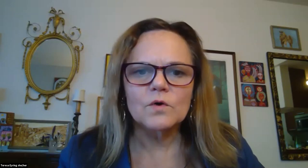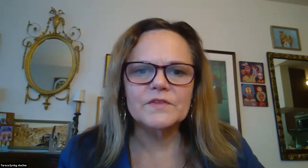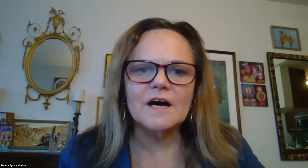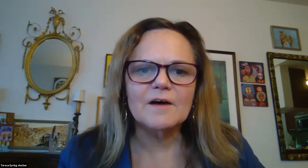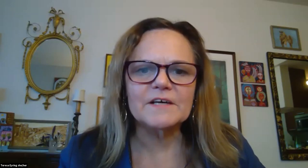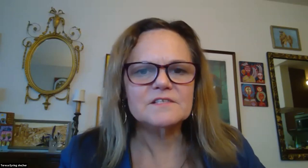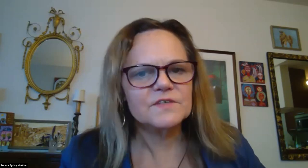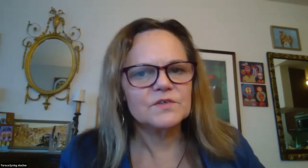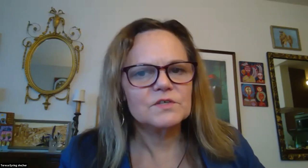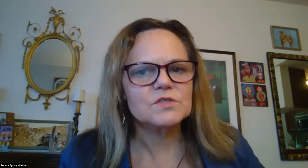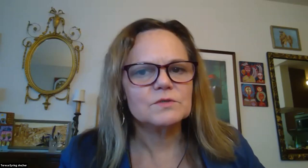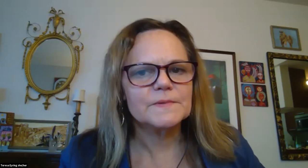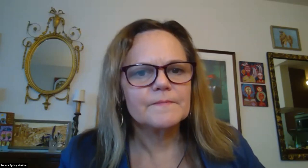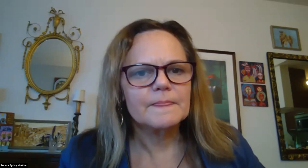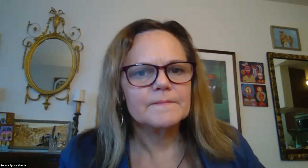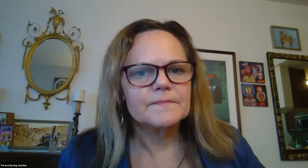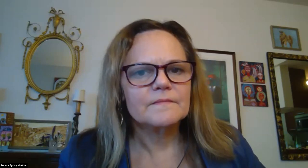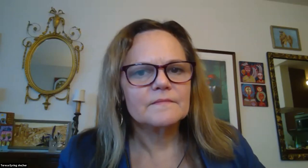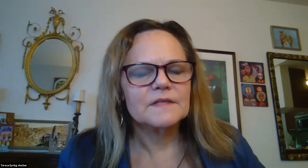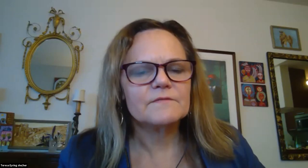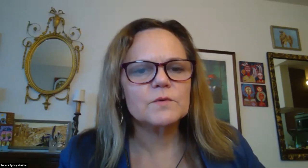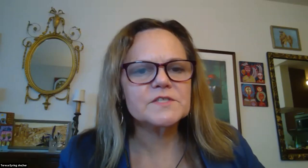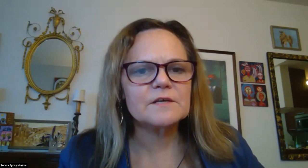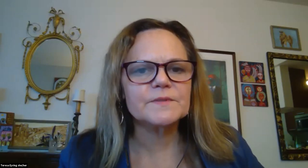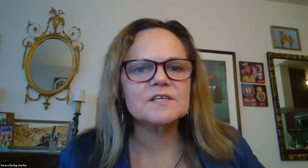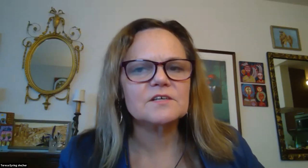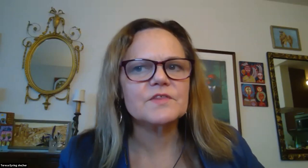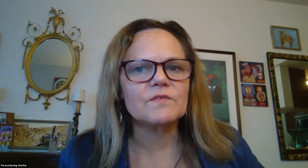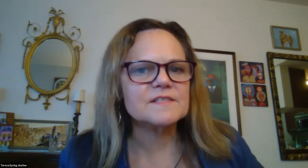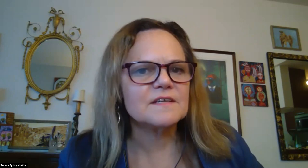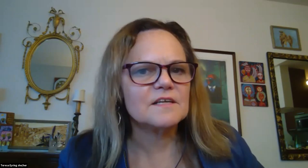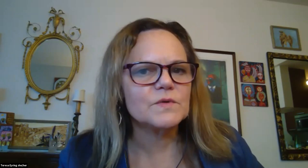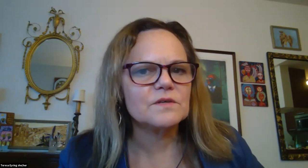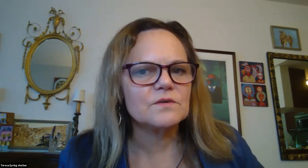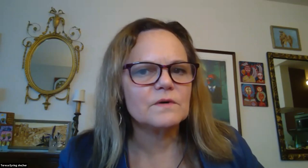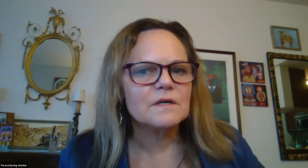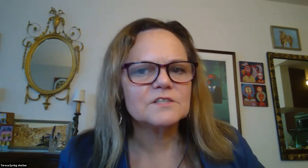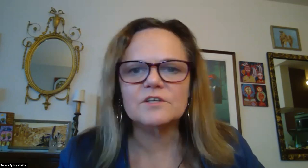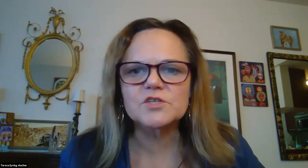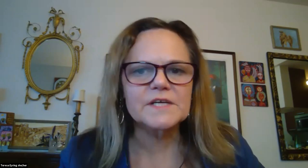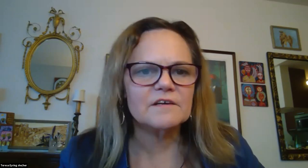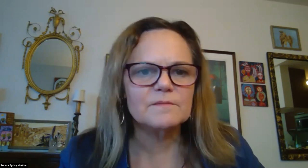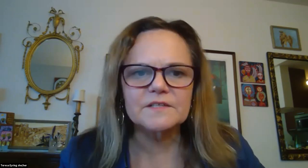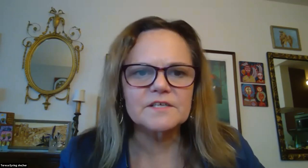or in the comments if you're on YouTube. If there was something in particular that resonated with you, a charge to accountability